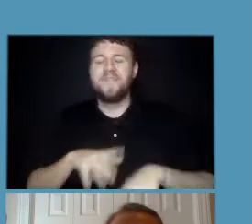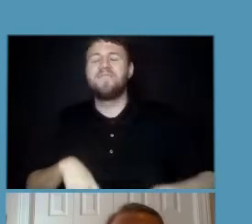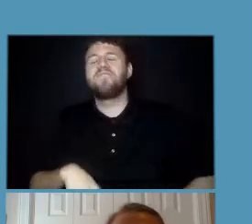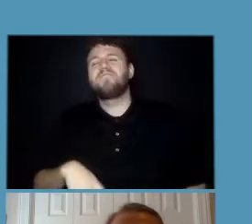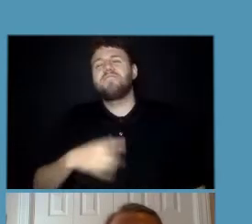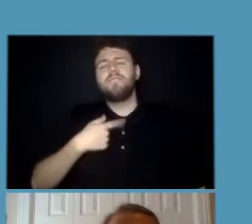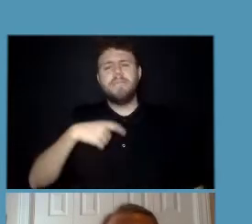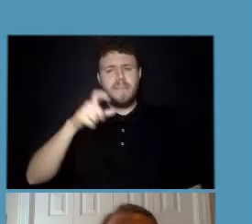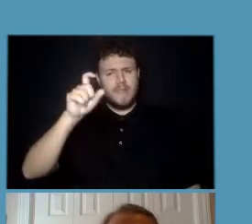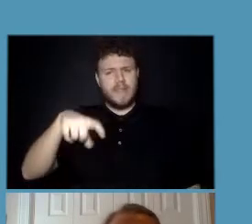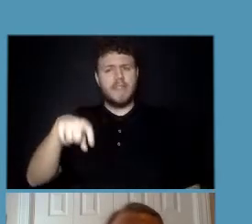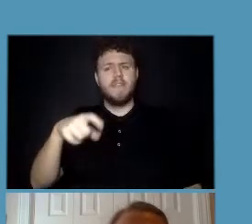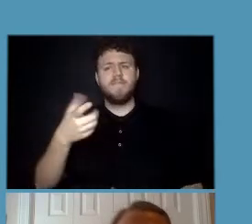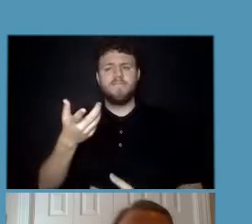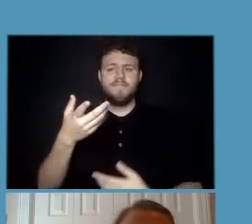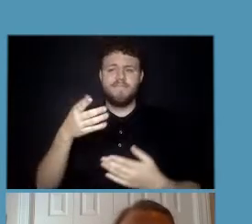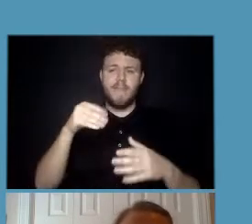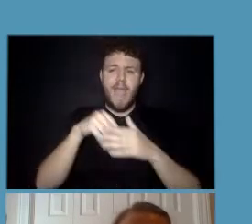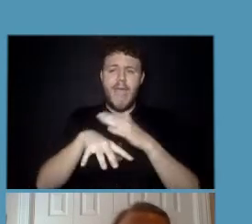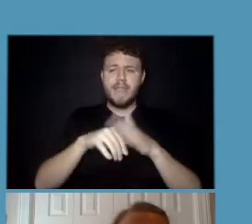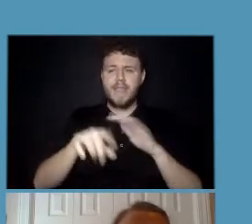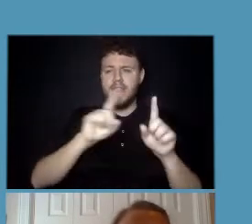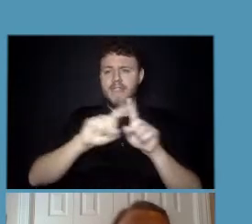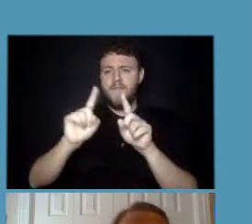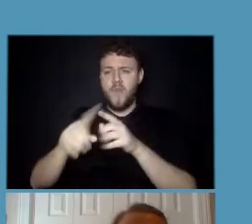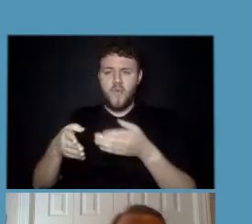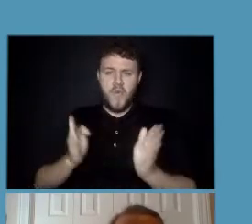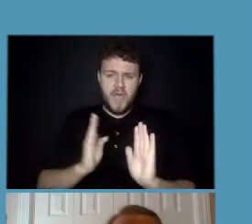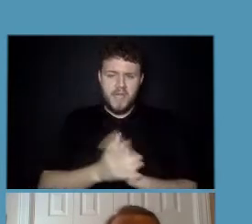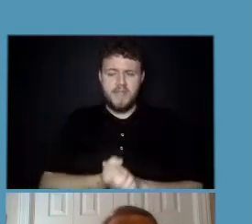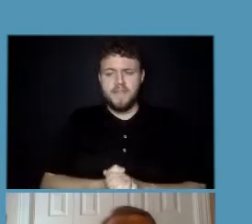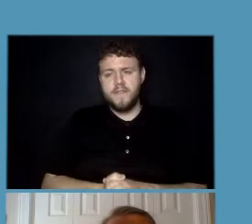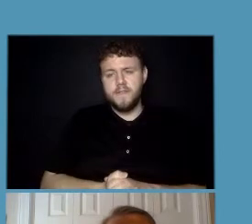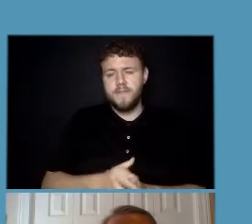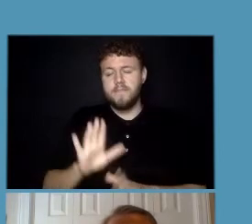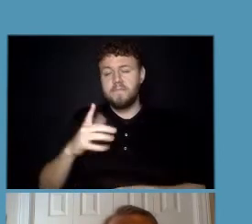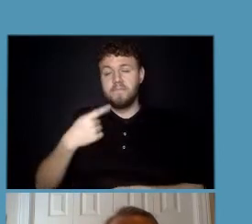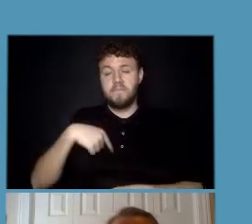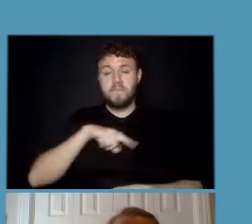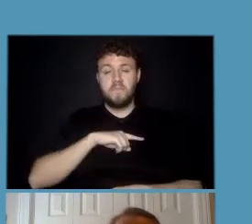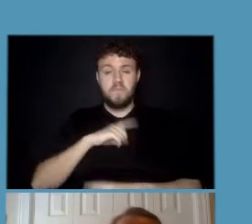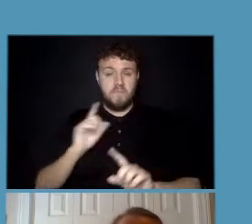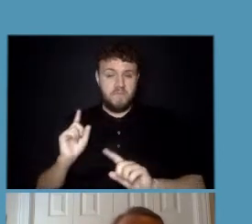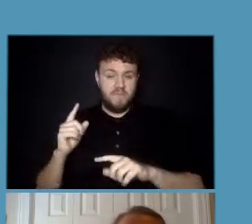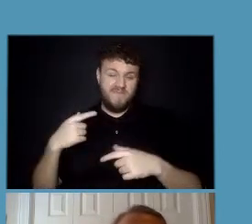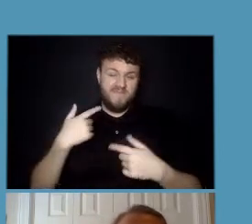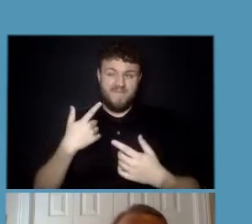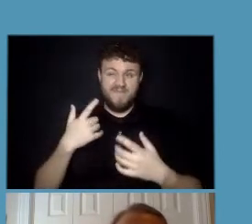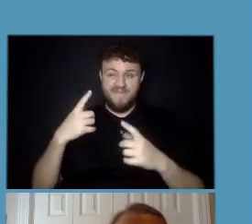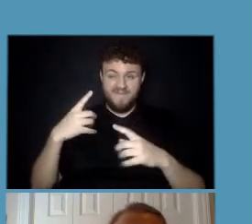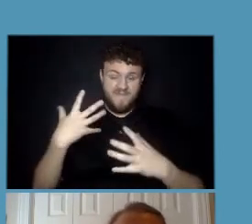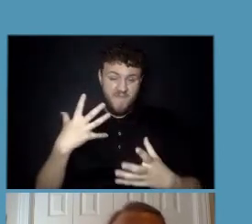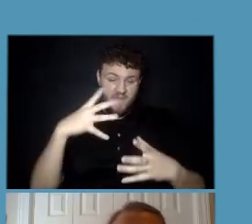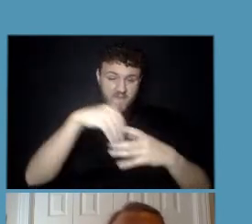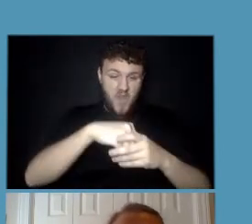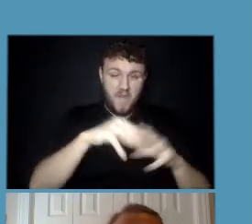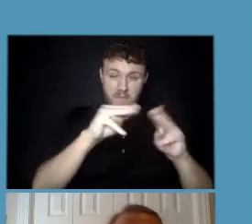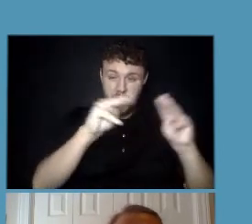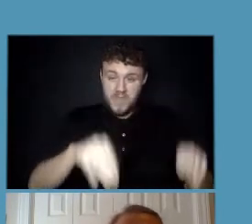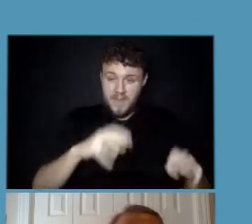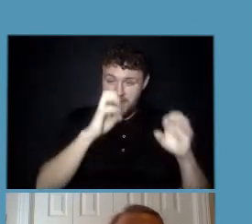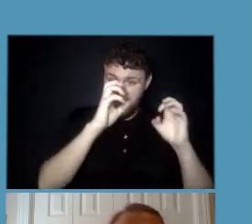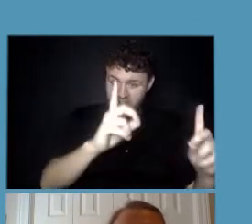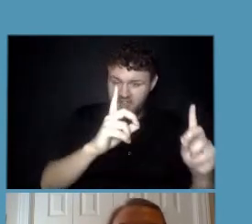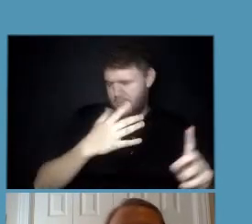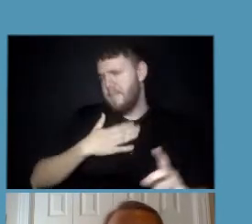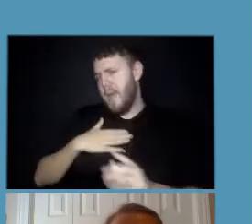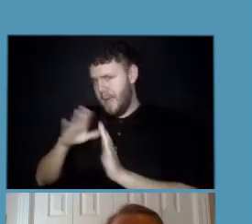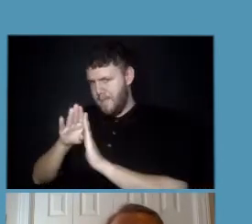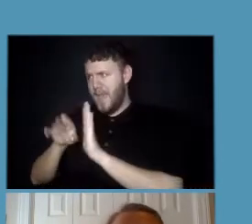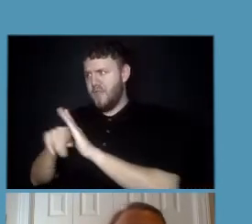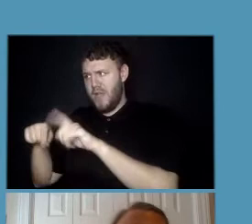in different ways. And so because I come to museum education from a teaching background, I started with